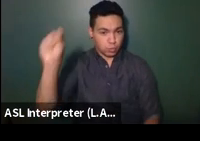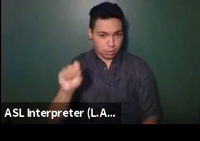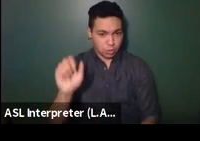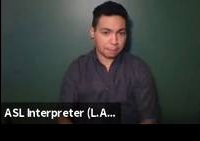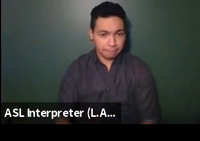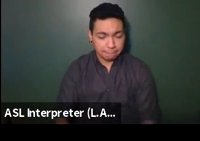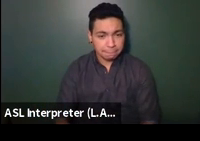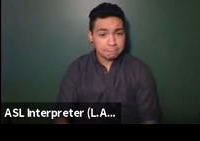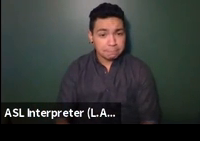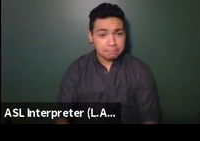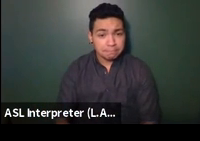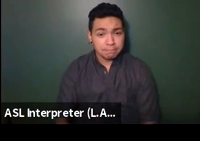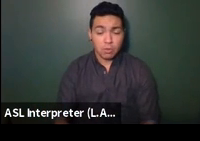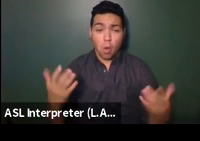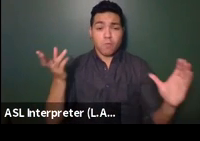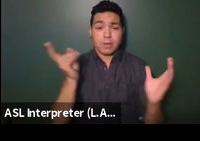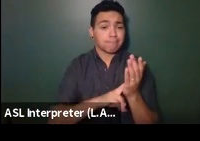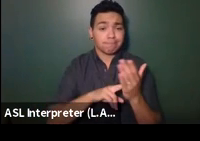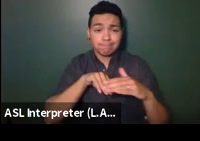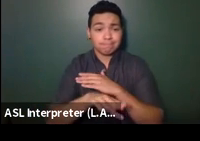ESD 189 - Amy Colburn: And so I've already logged in. This is just the landing page.